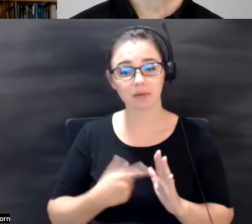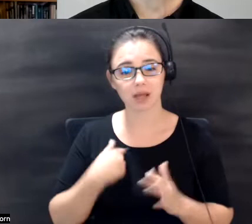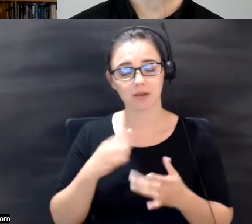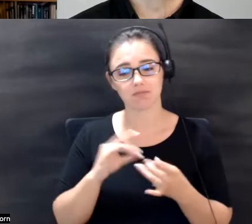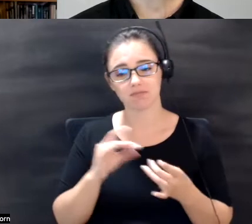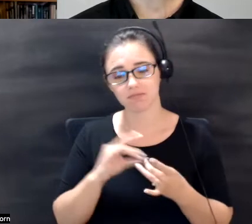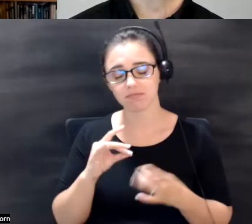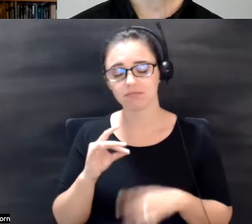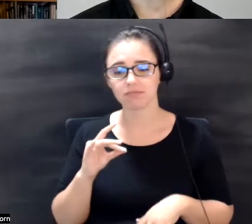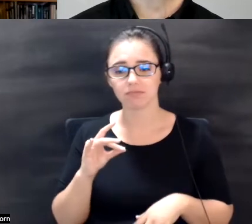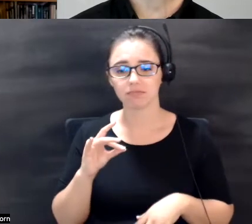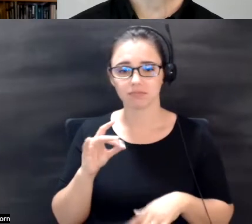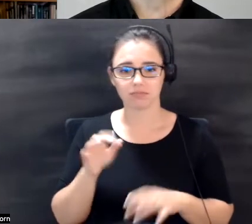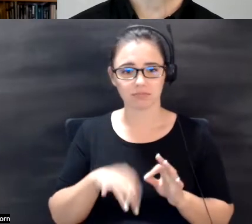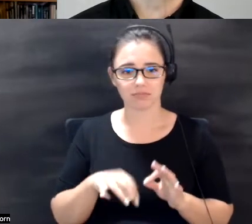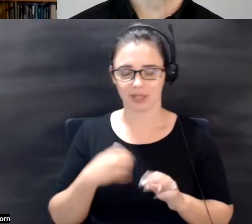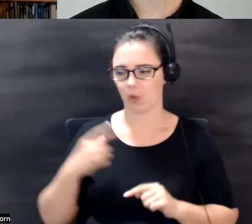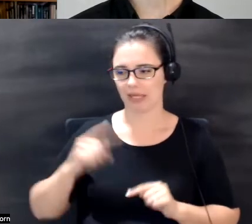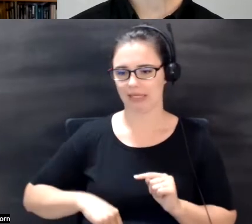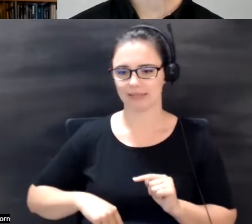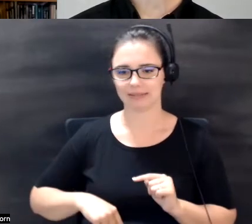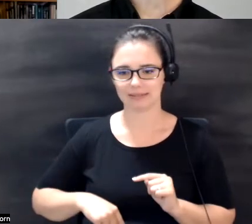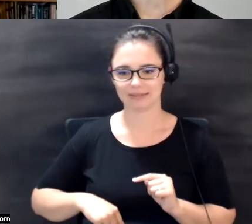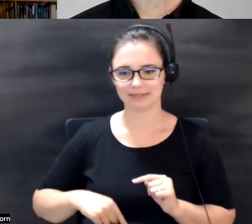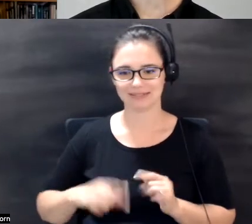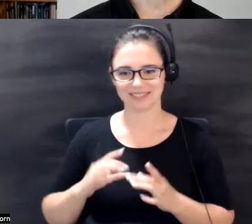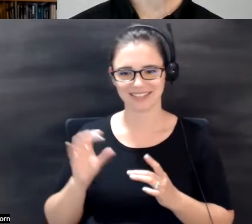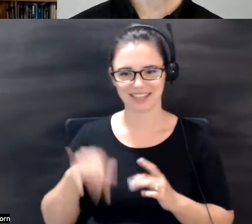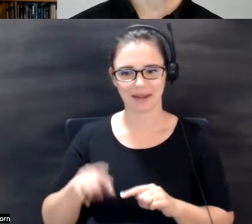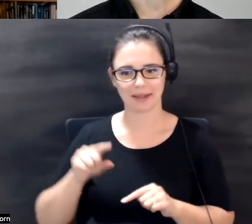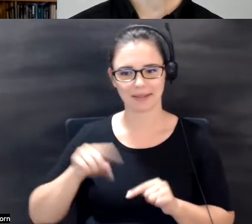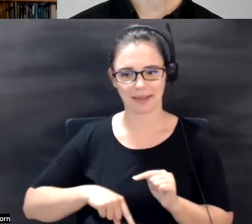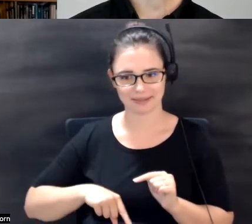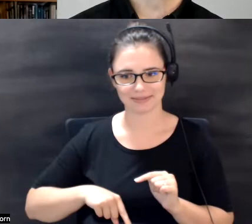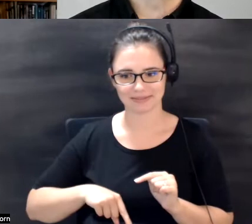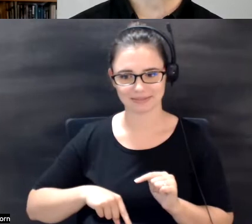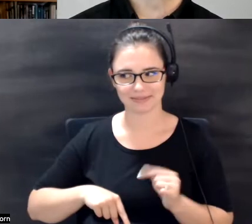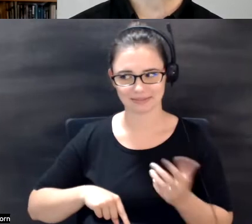just in simple things, oh I can't, right, as if, as if I don't have choice.